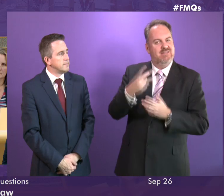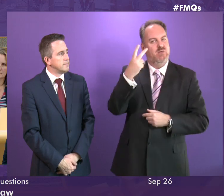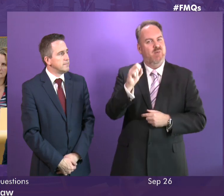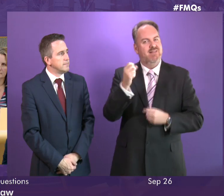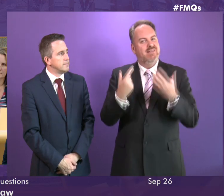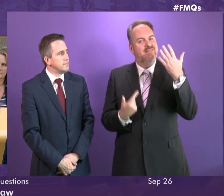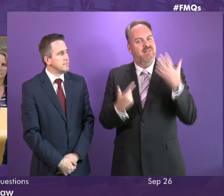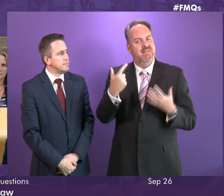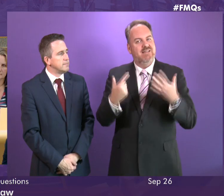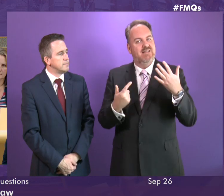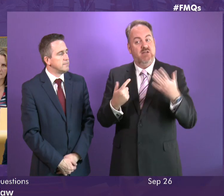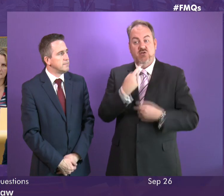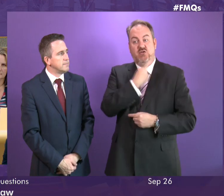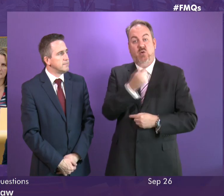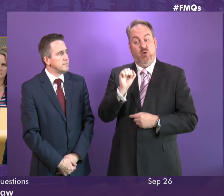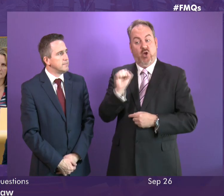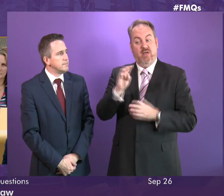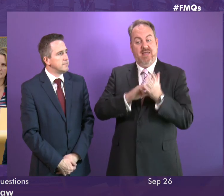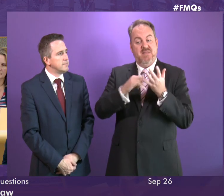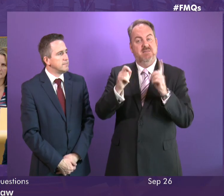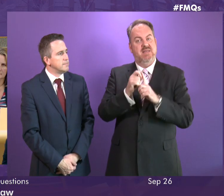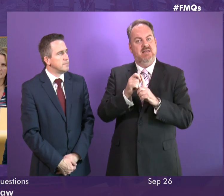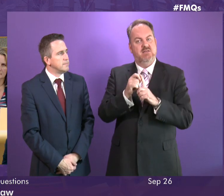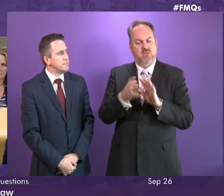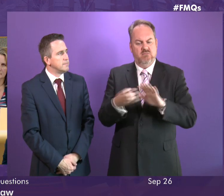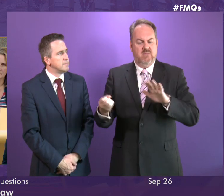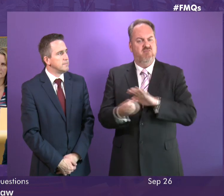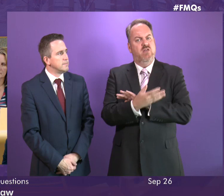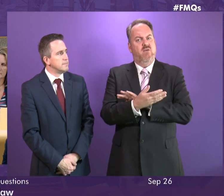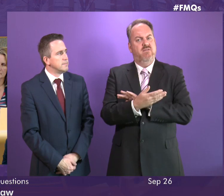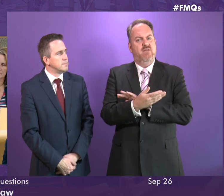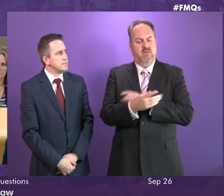ordered her MSPs to vote against our proposal for whole-life custody in June this year.